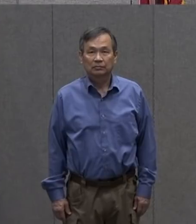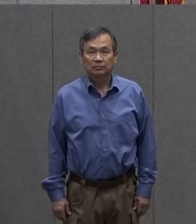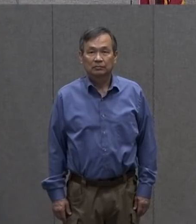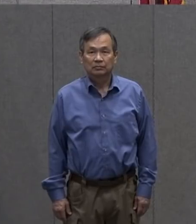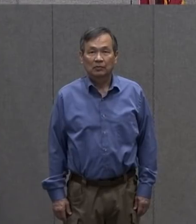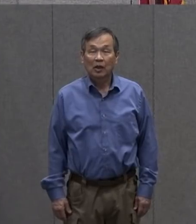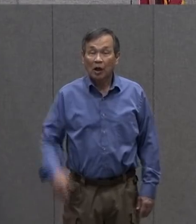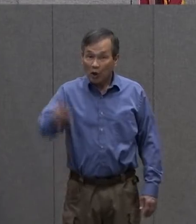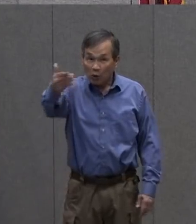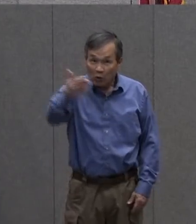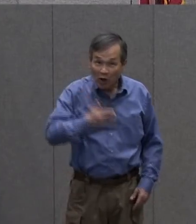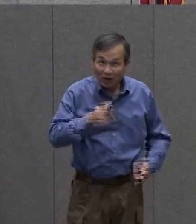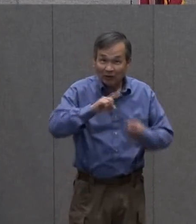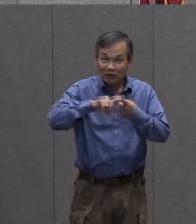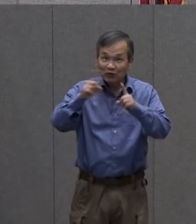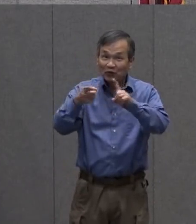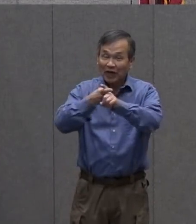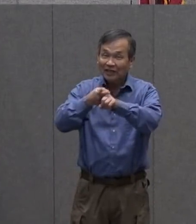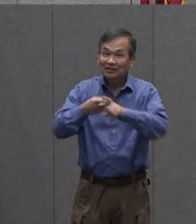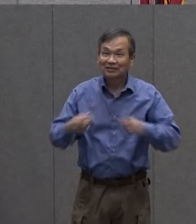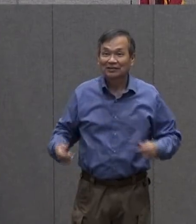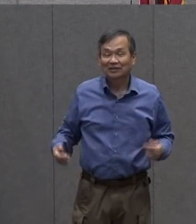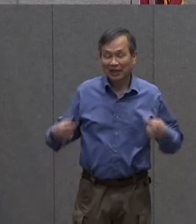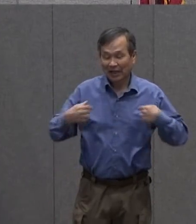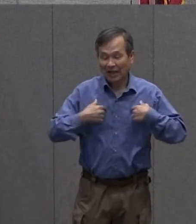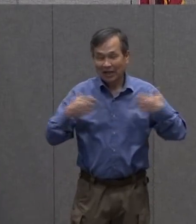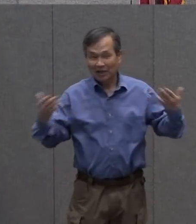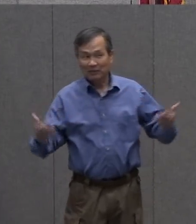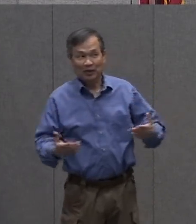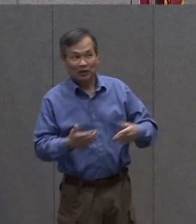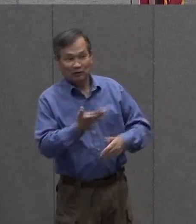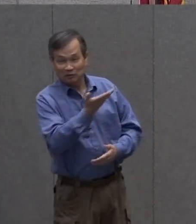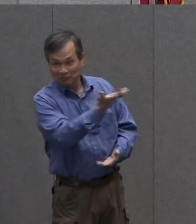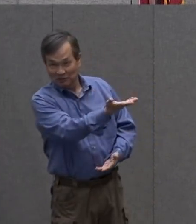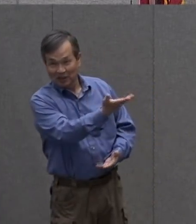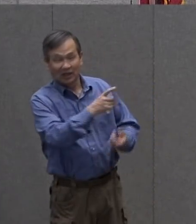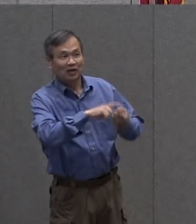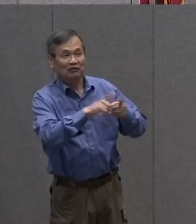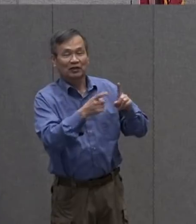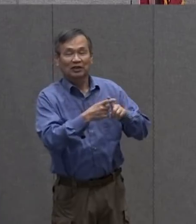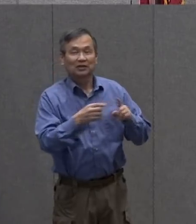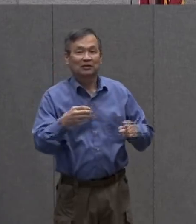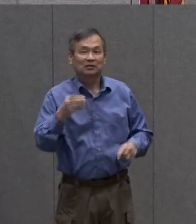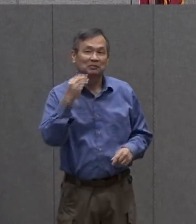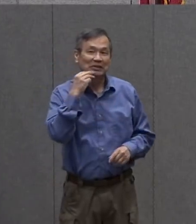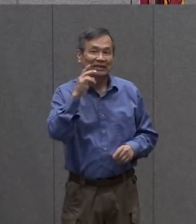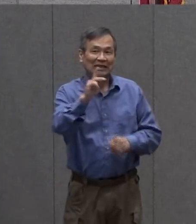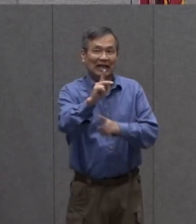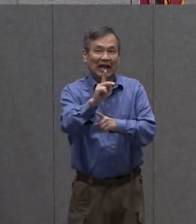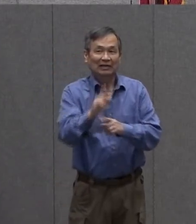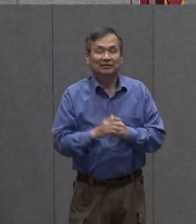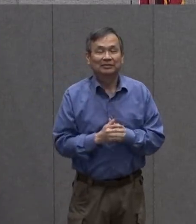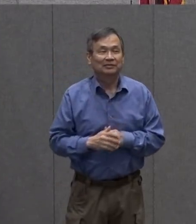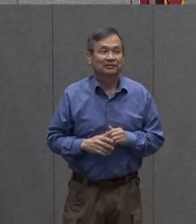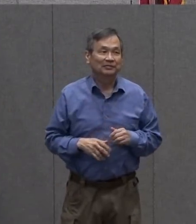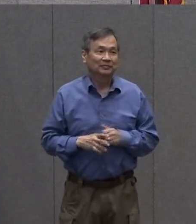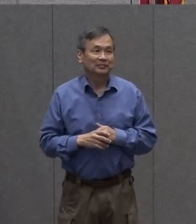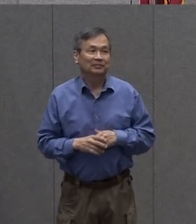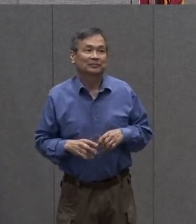Welcome friends. I am here with my friend, Mrs. Kay. And we're gonna play a game today.